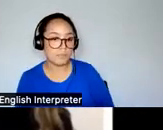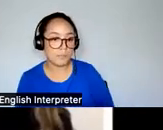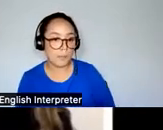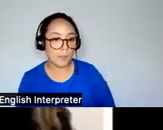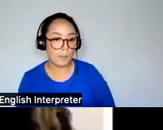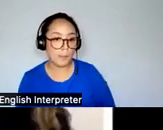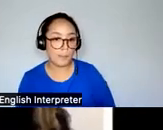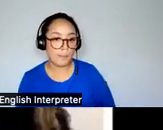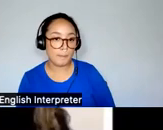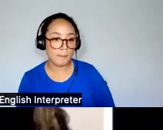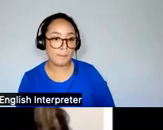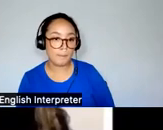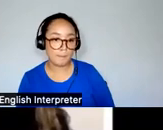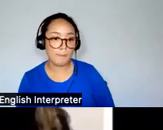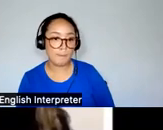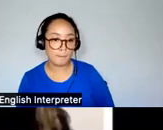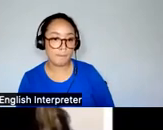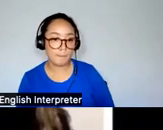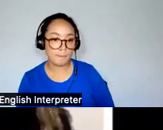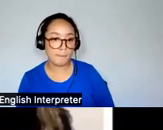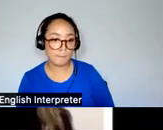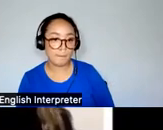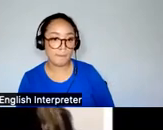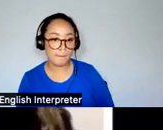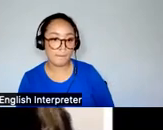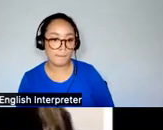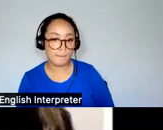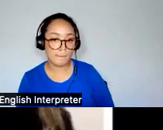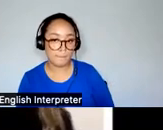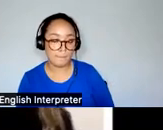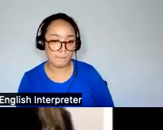When you're looking to host an event in the park, and when you add in the components to